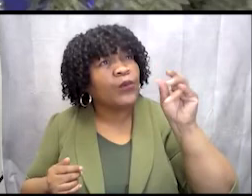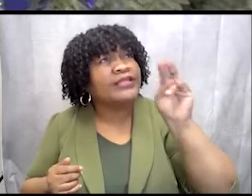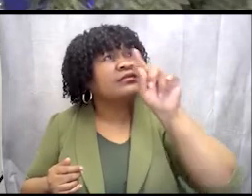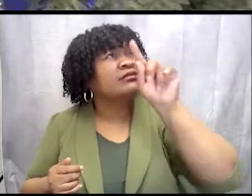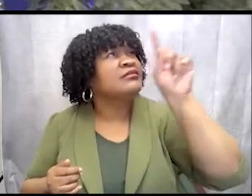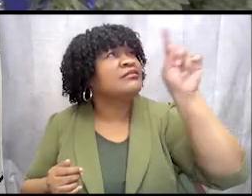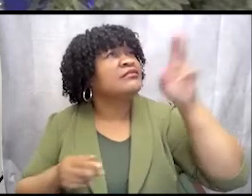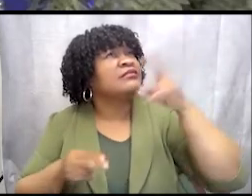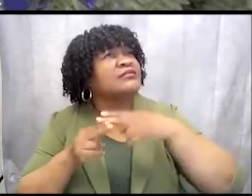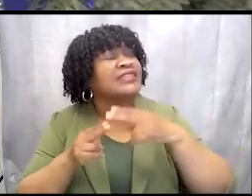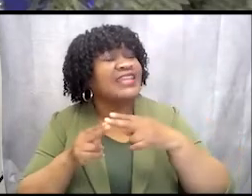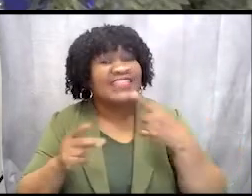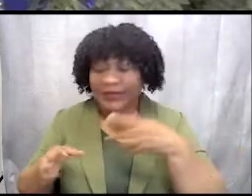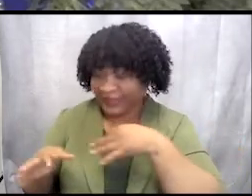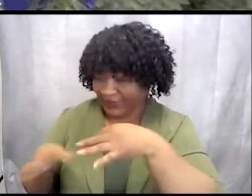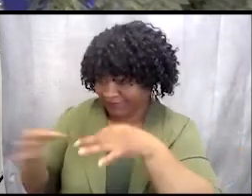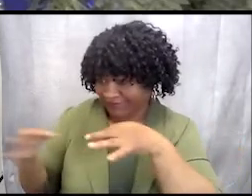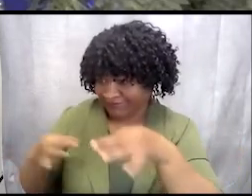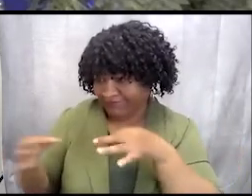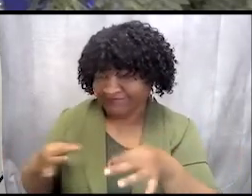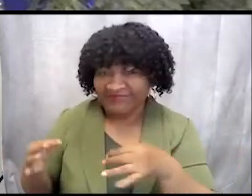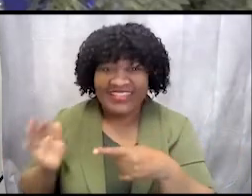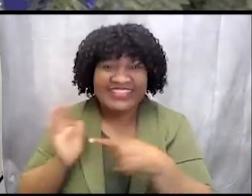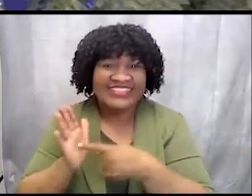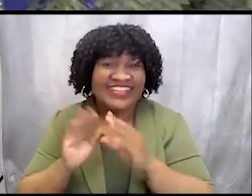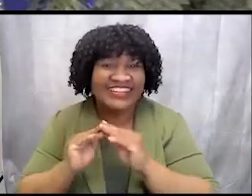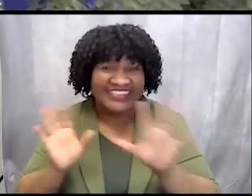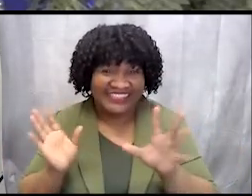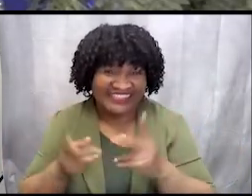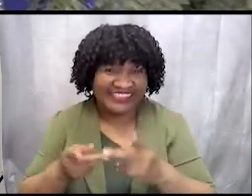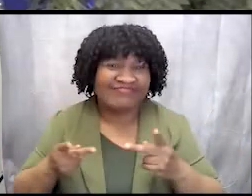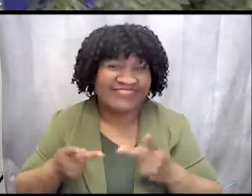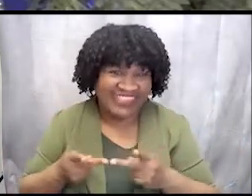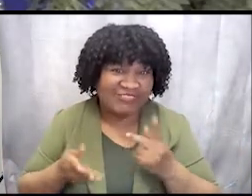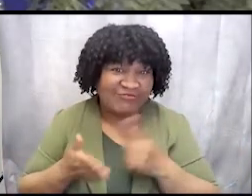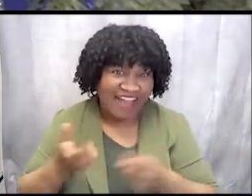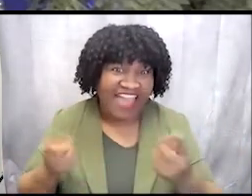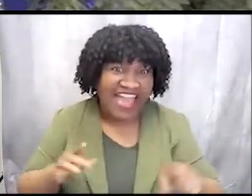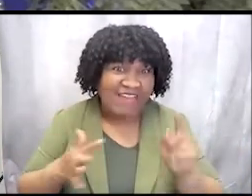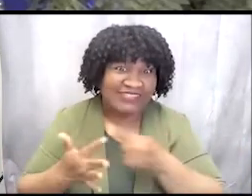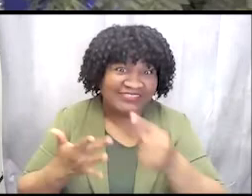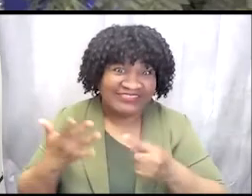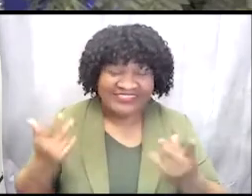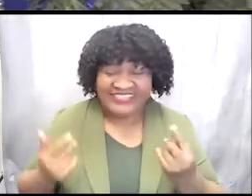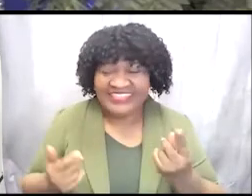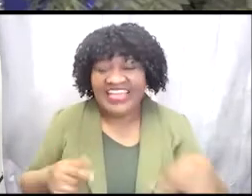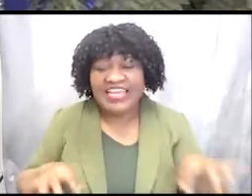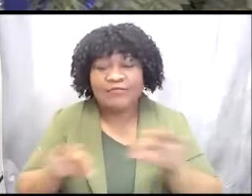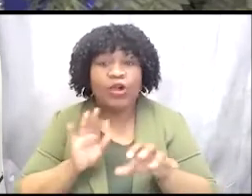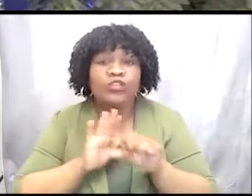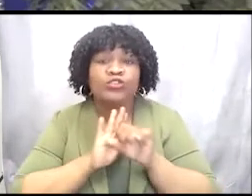Right? And we can direct them to a place. So those are symbols. Symbols matter.